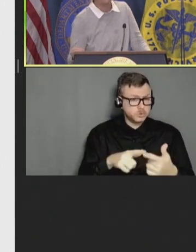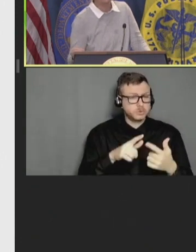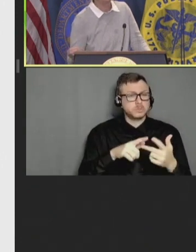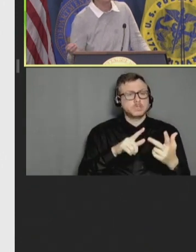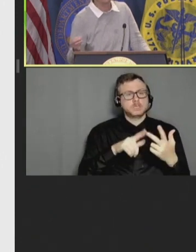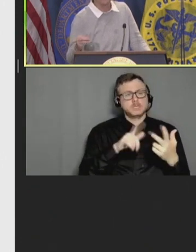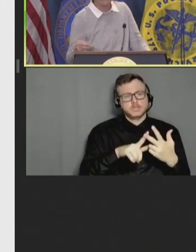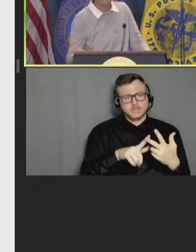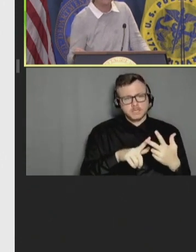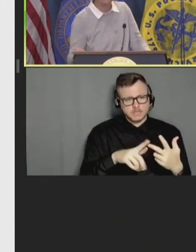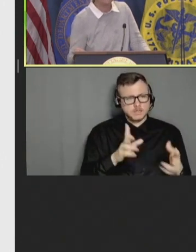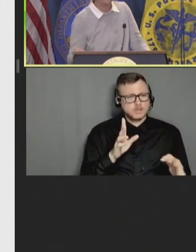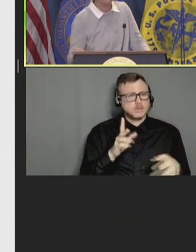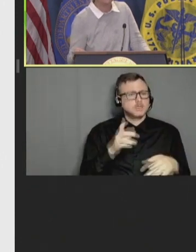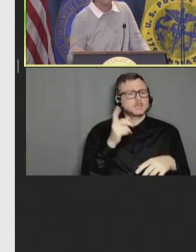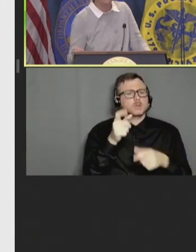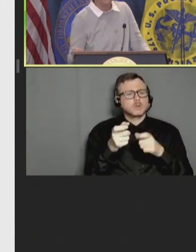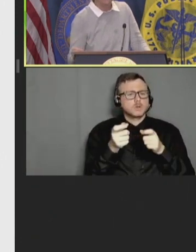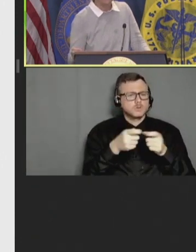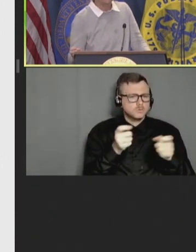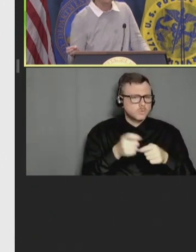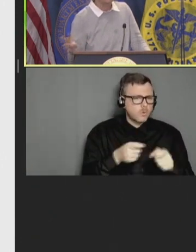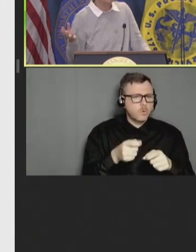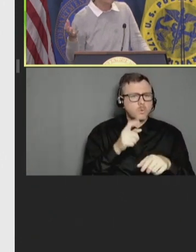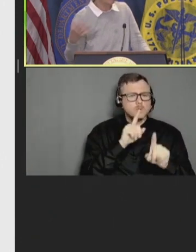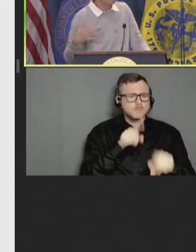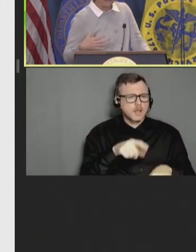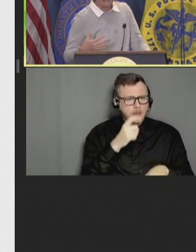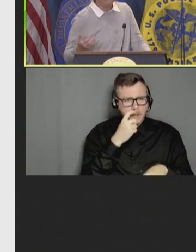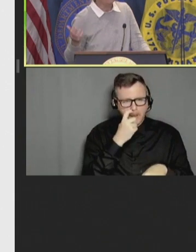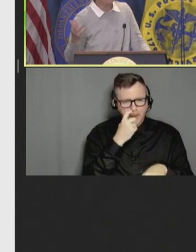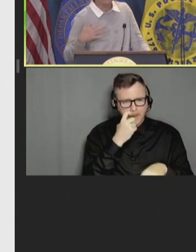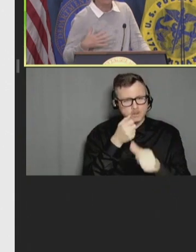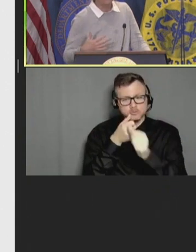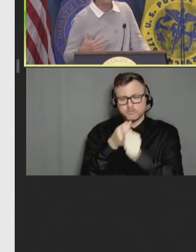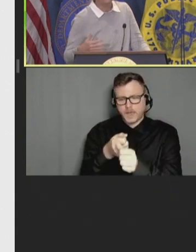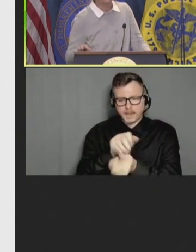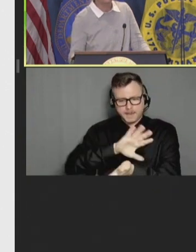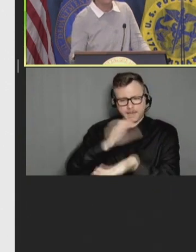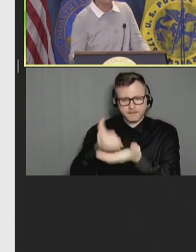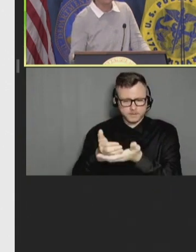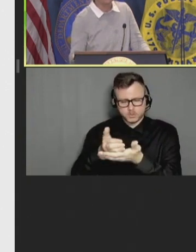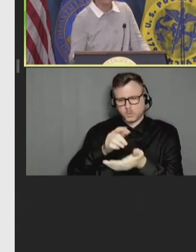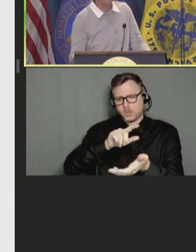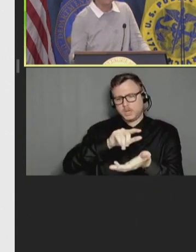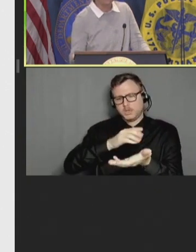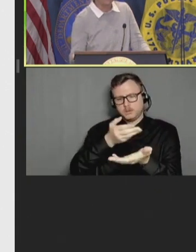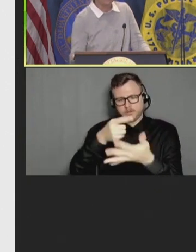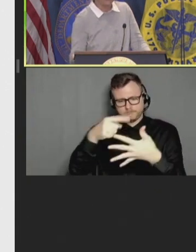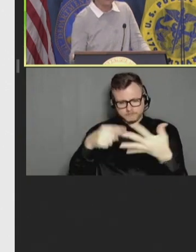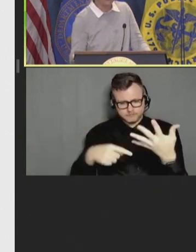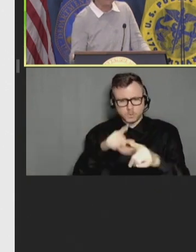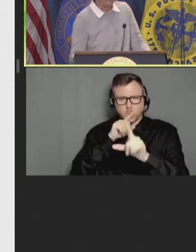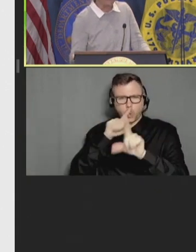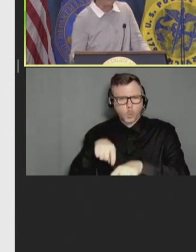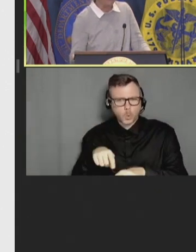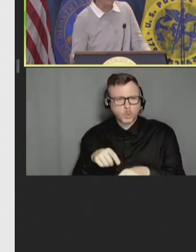do storage and handling visits, truck inventory orders, do all that work with the VFC program.